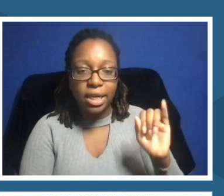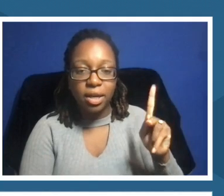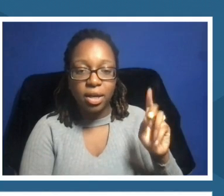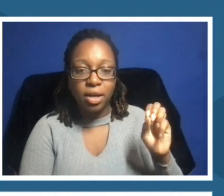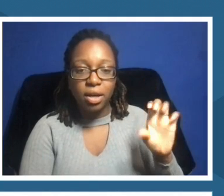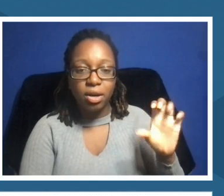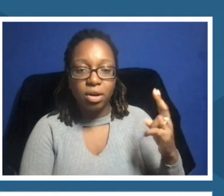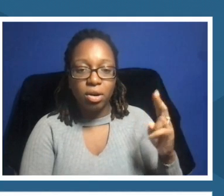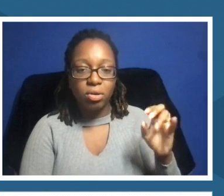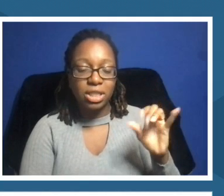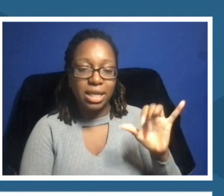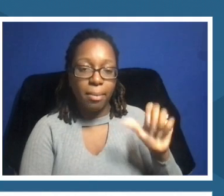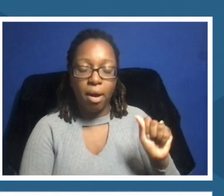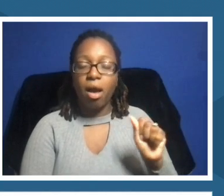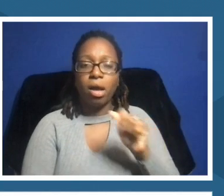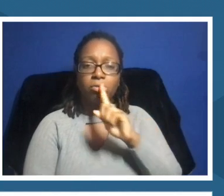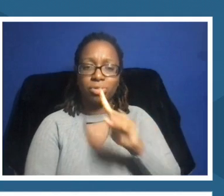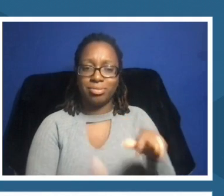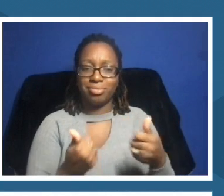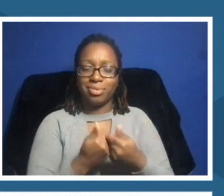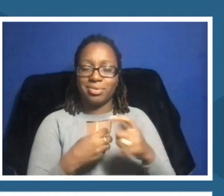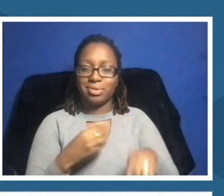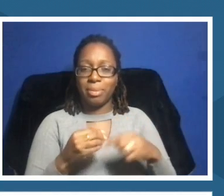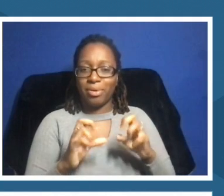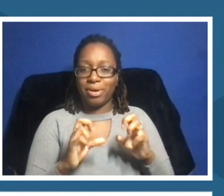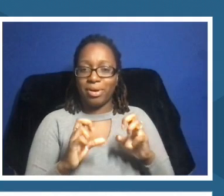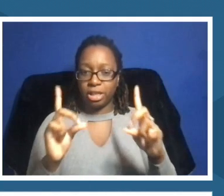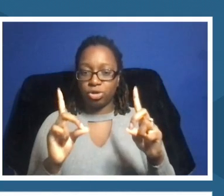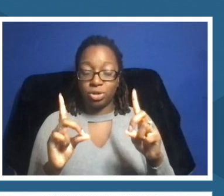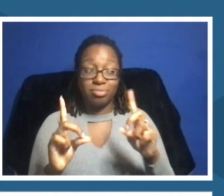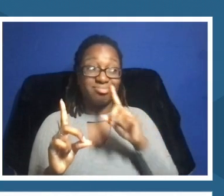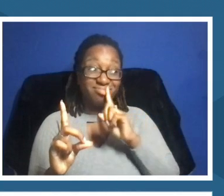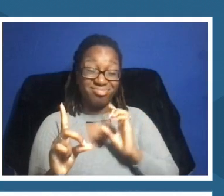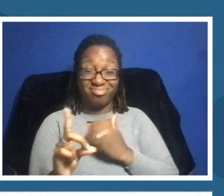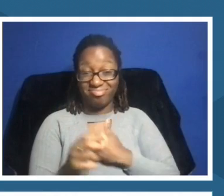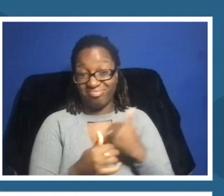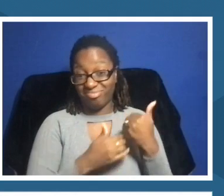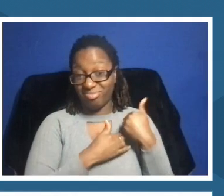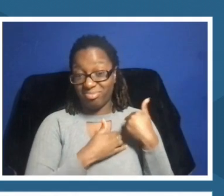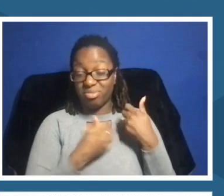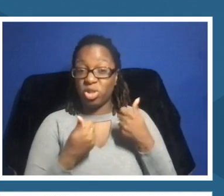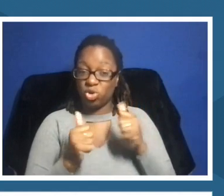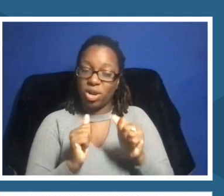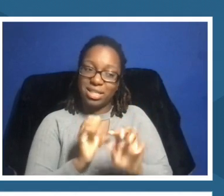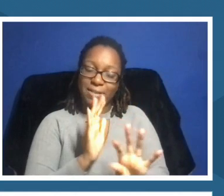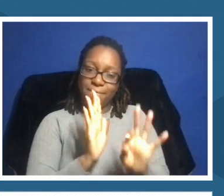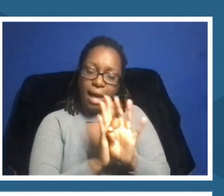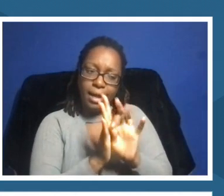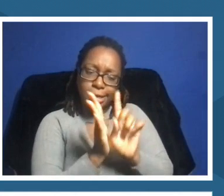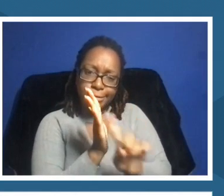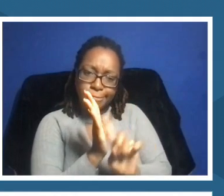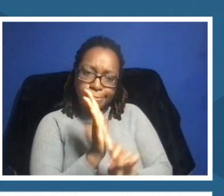um it is up to us to find out um